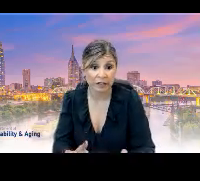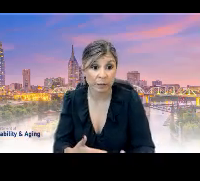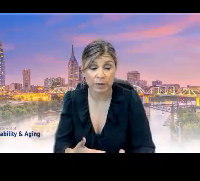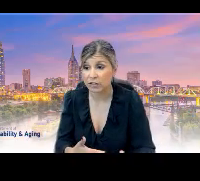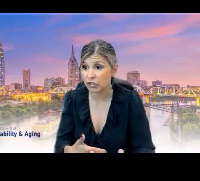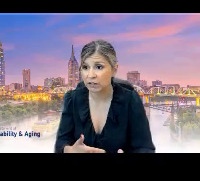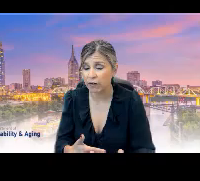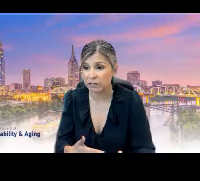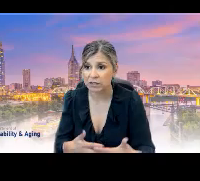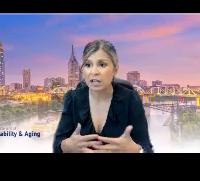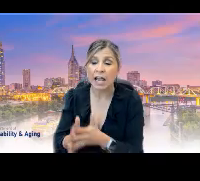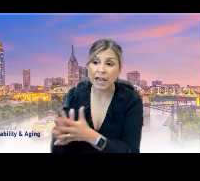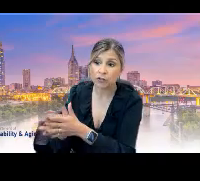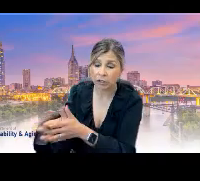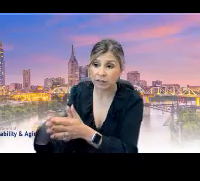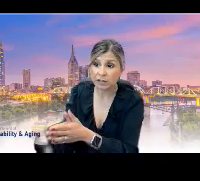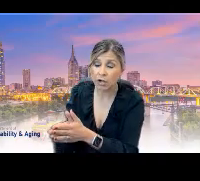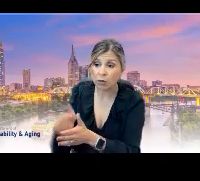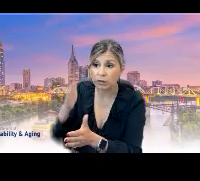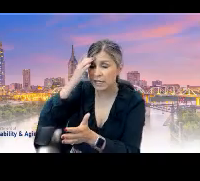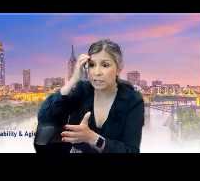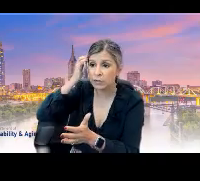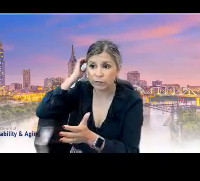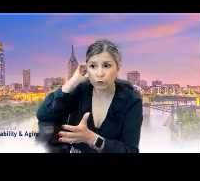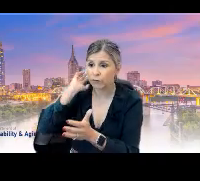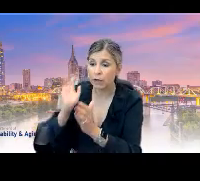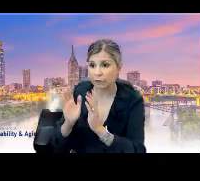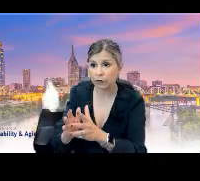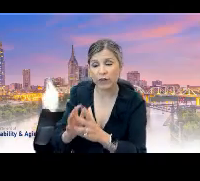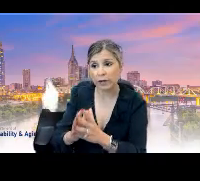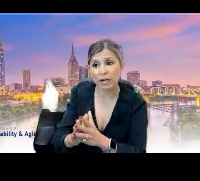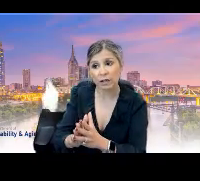seating and positioning devices. And just as a note, they can do it for for very young